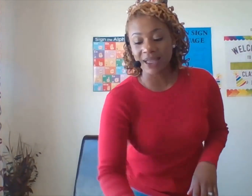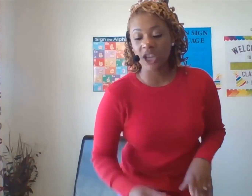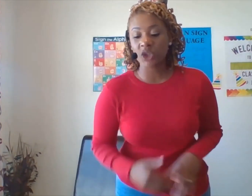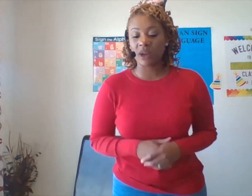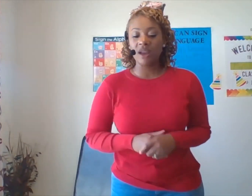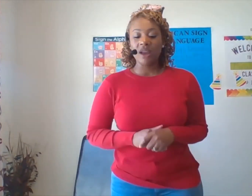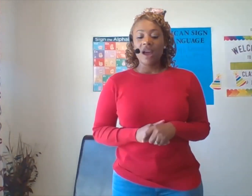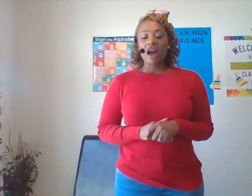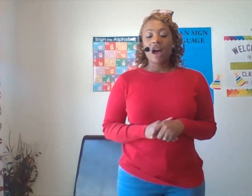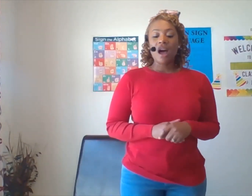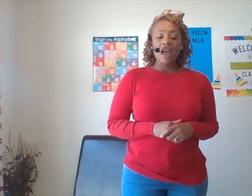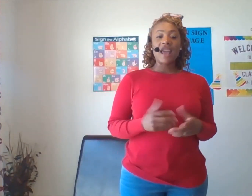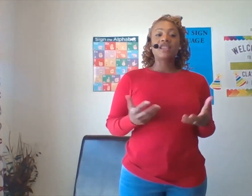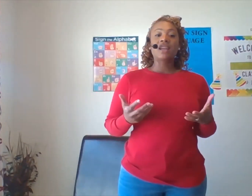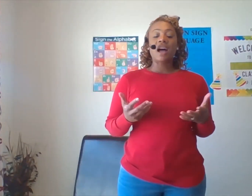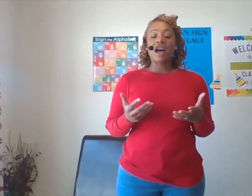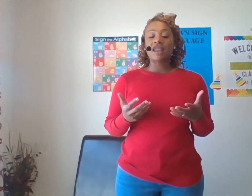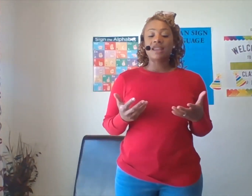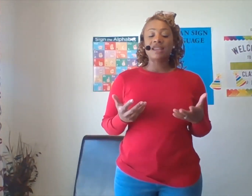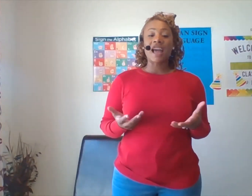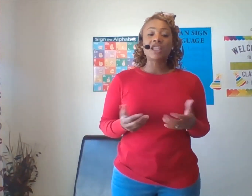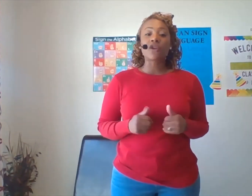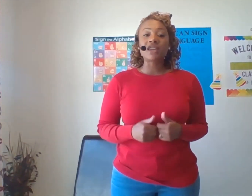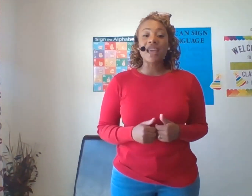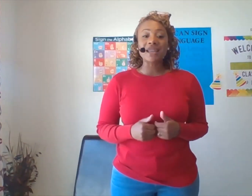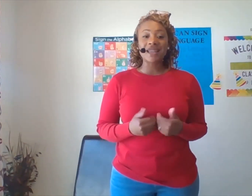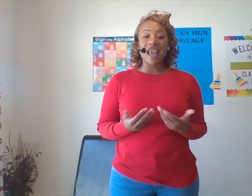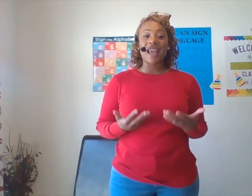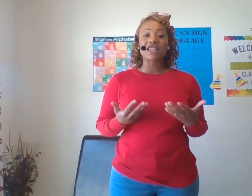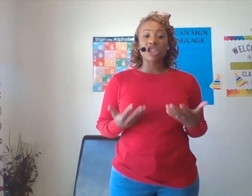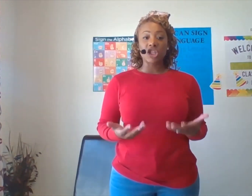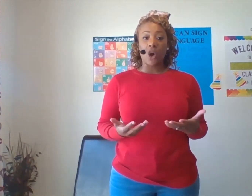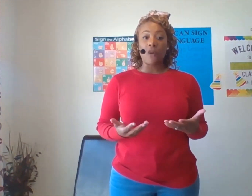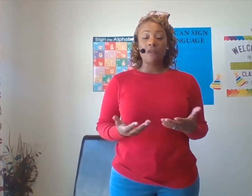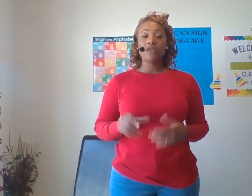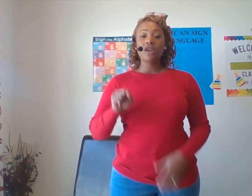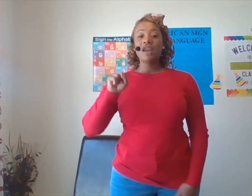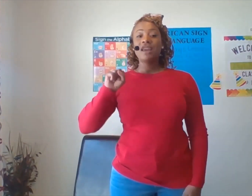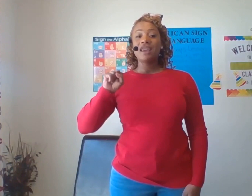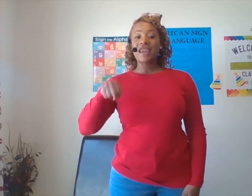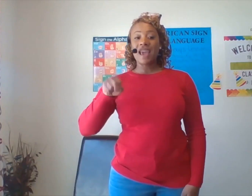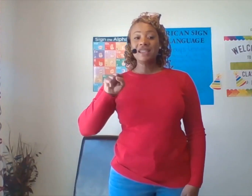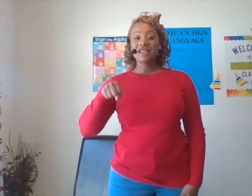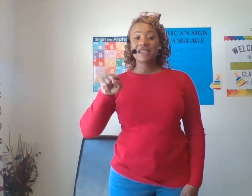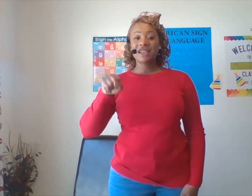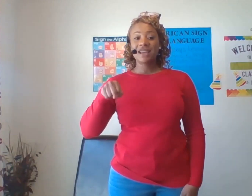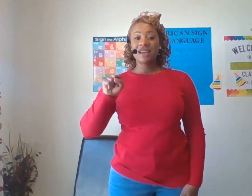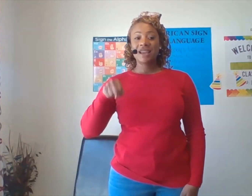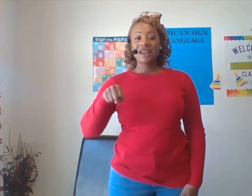actually is the signs for yes and no yes